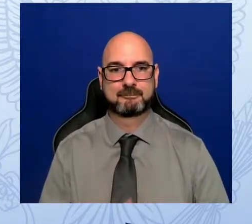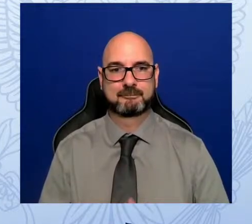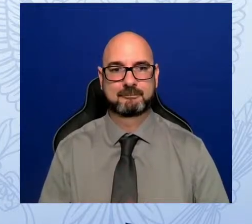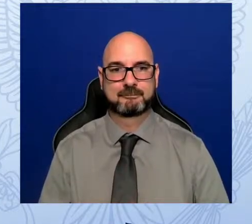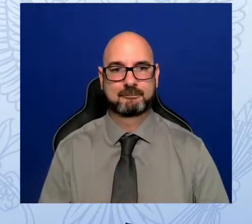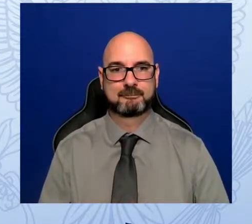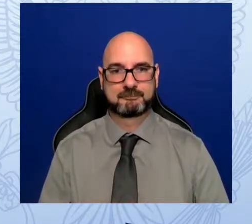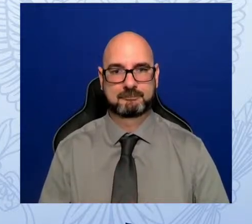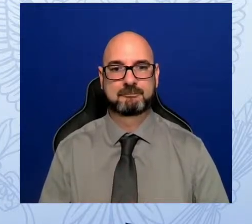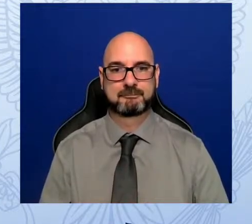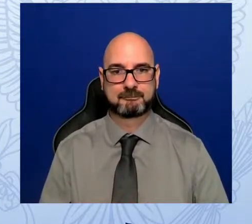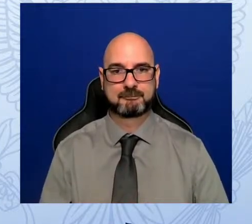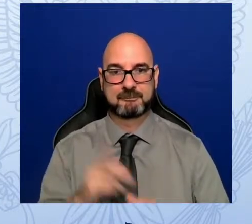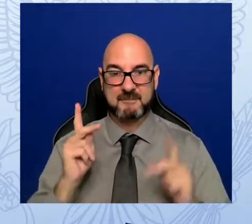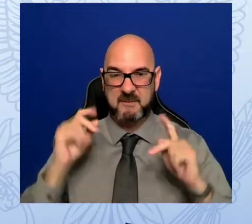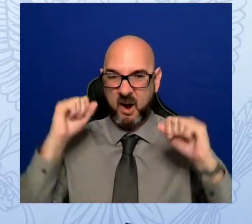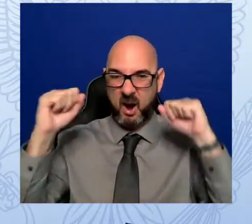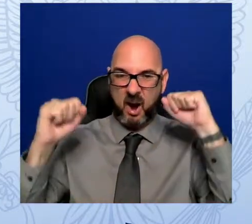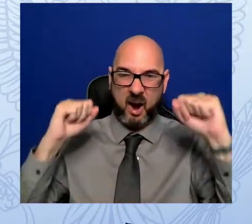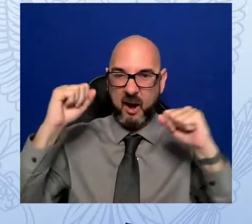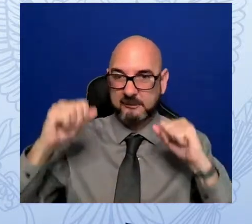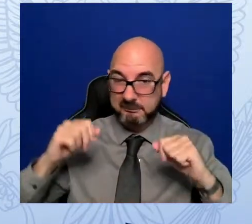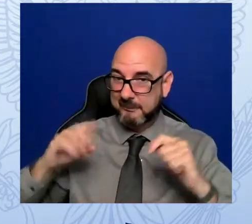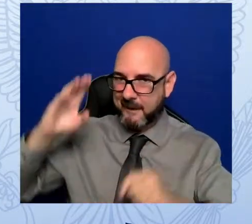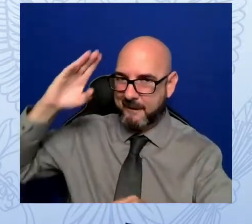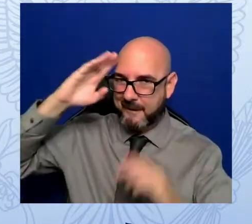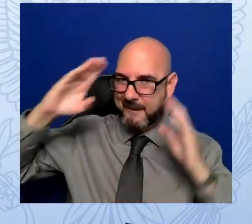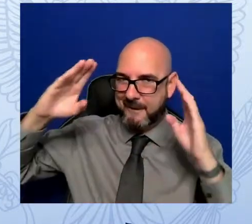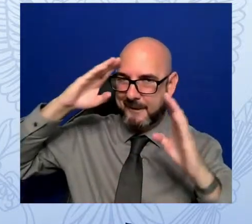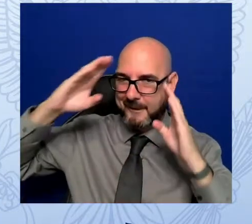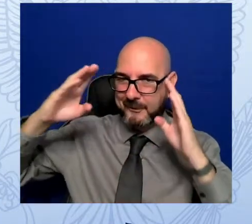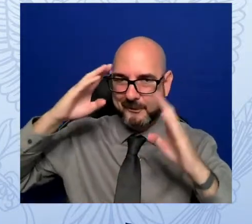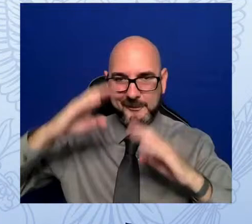The First Lady: Hello. Welcome to the White House.